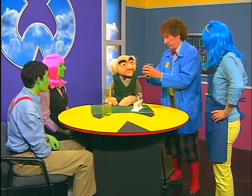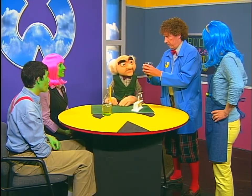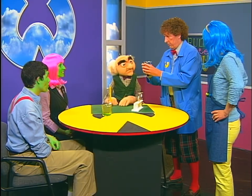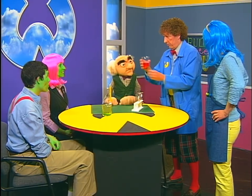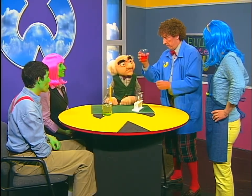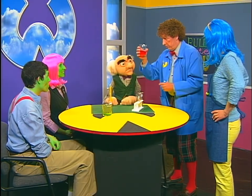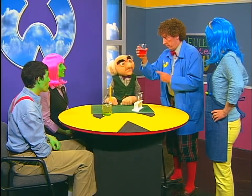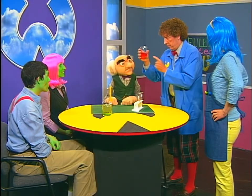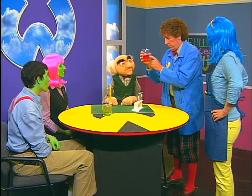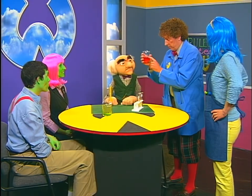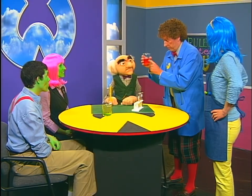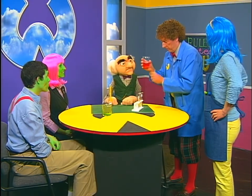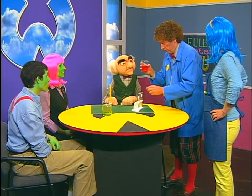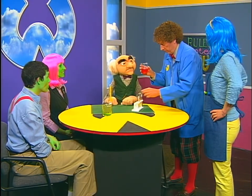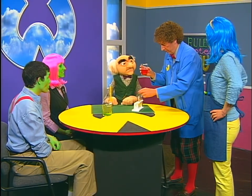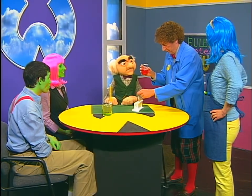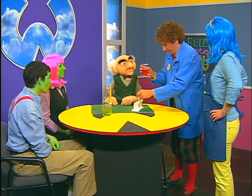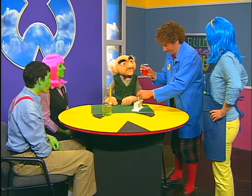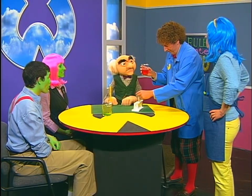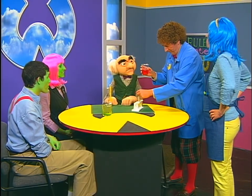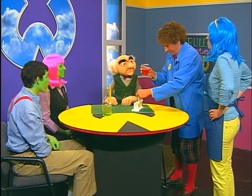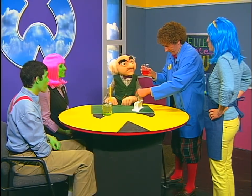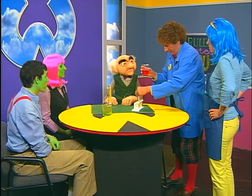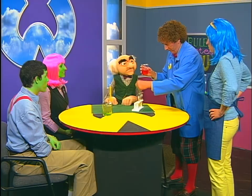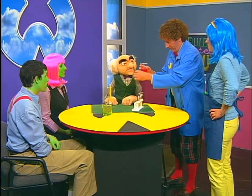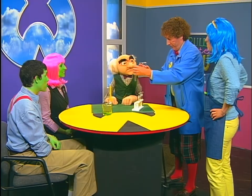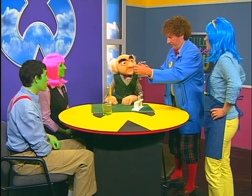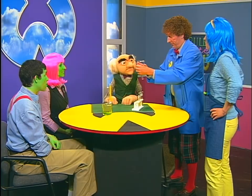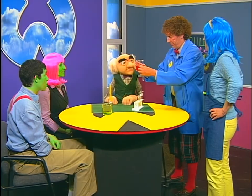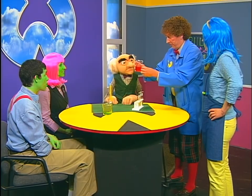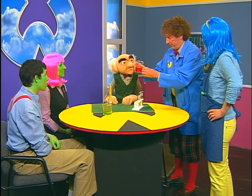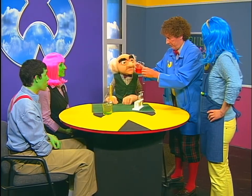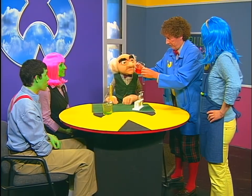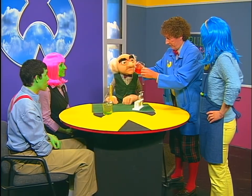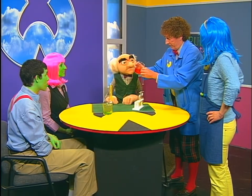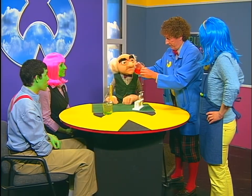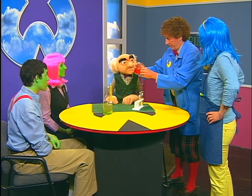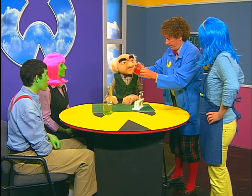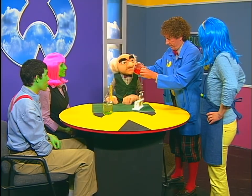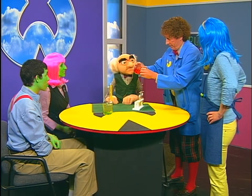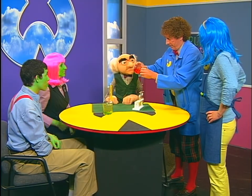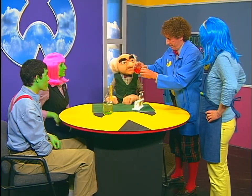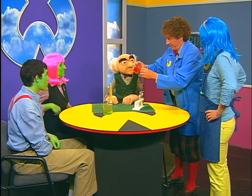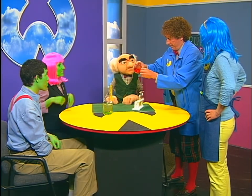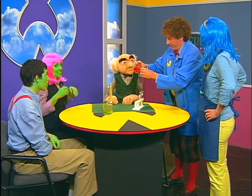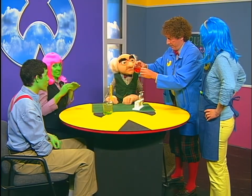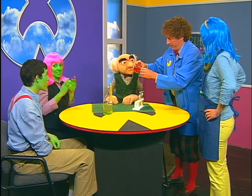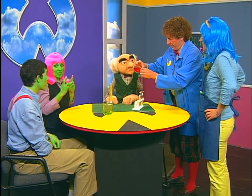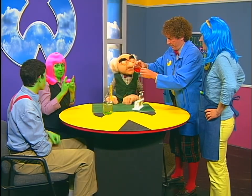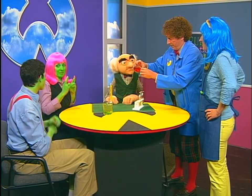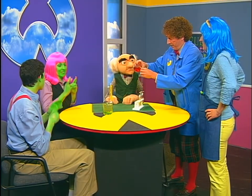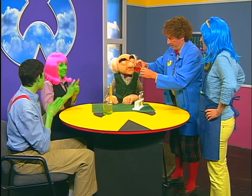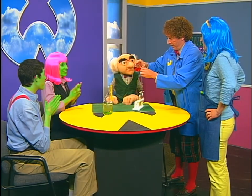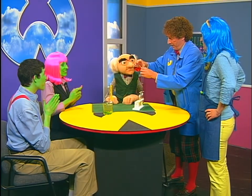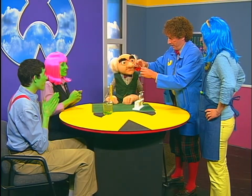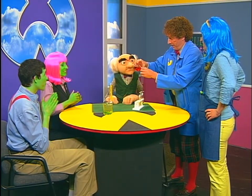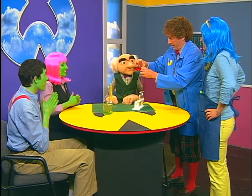HONESTY, HONESTY EVERY DAY, GOD WANTS YOU TO FOLLOW HIM, HONESTY, HONESTY IS THE WAY HONESTY